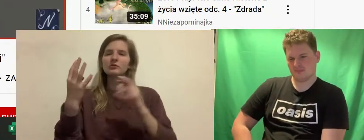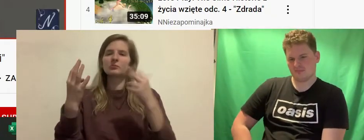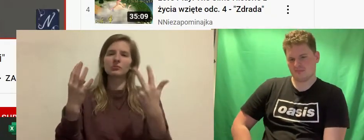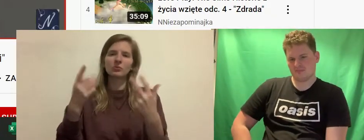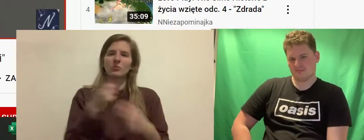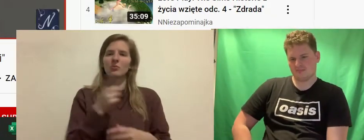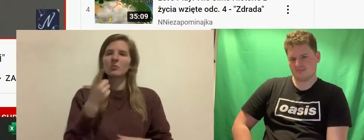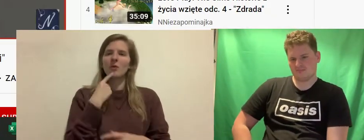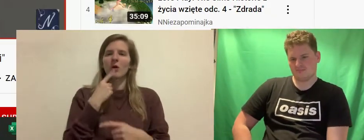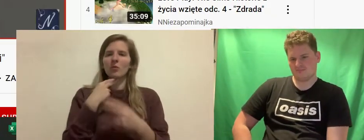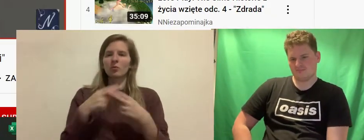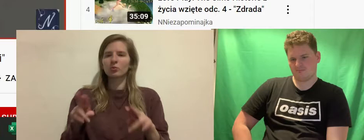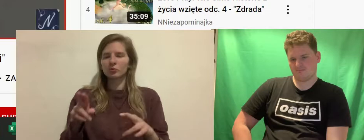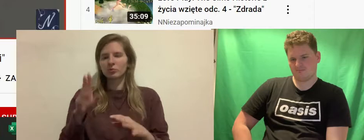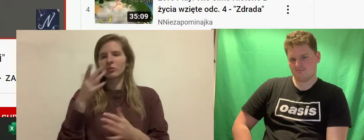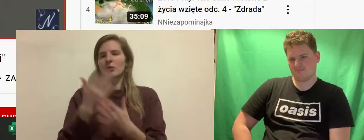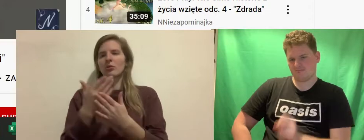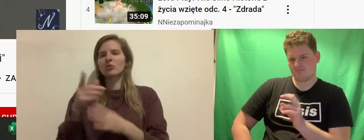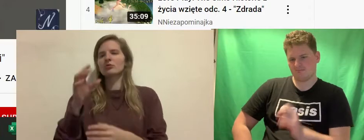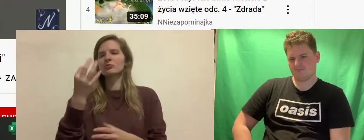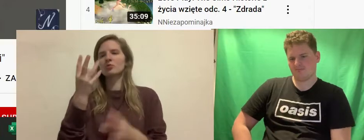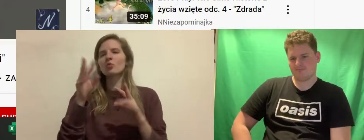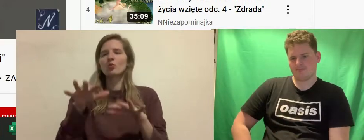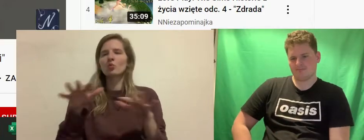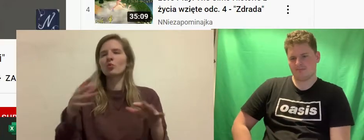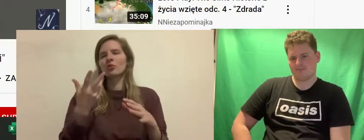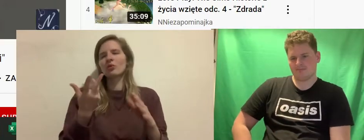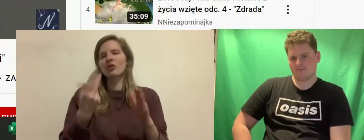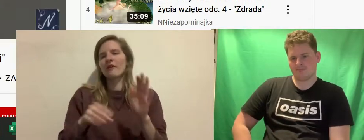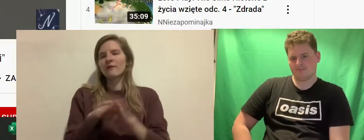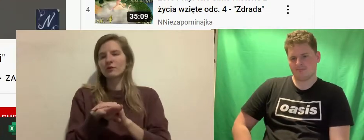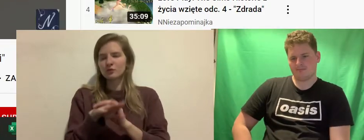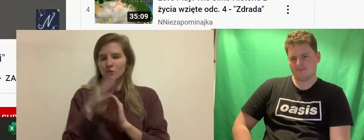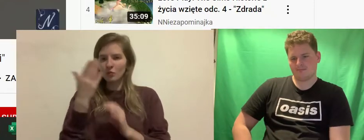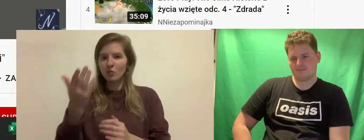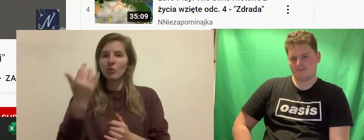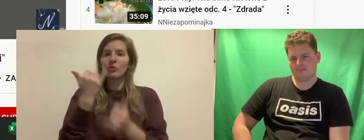K: Sims 3 or Sims 4 are not much different for me and that's why Sims 4 did not turn out for good, if it differs from Sims 3, it might be successful